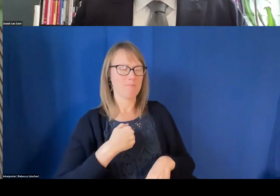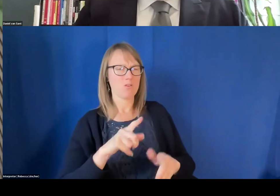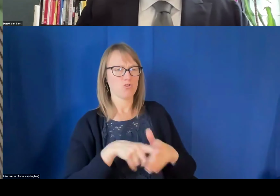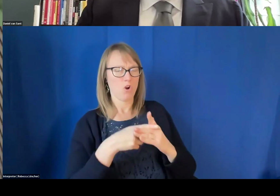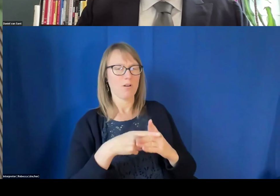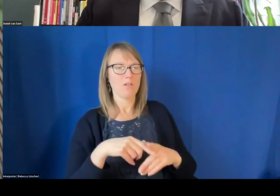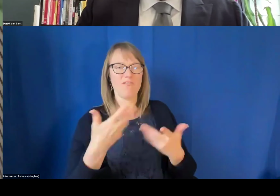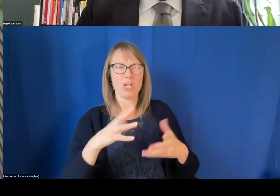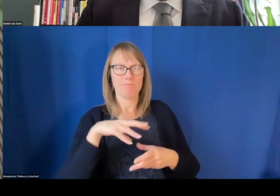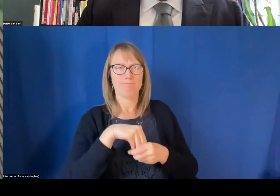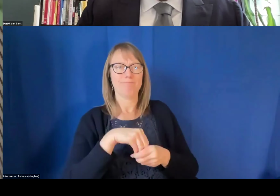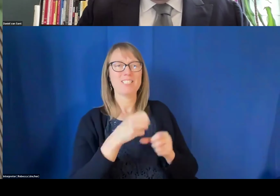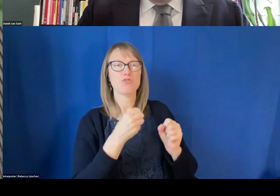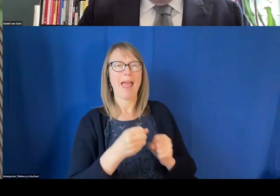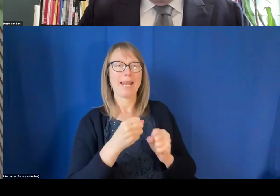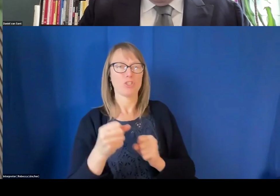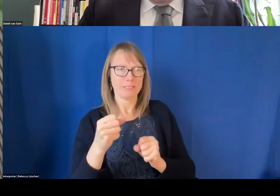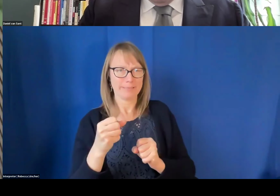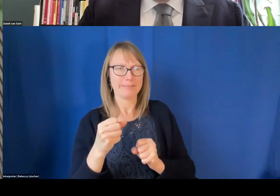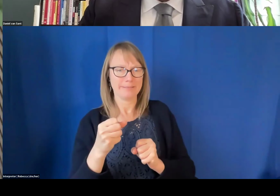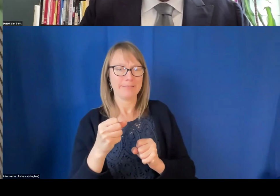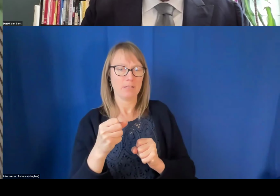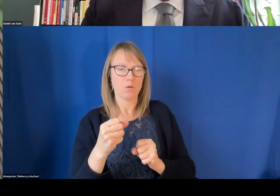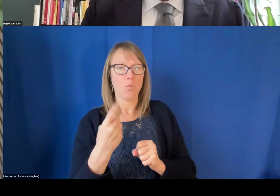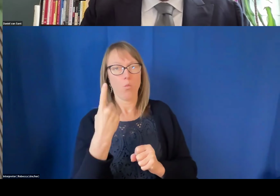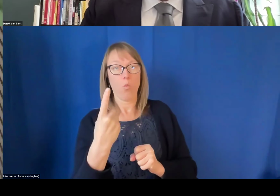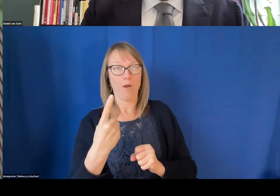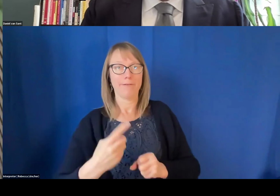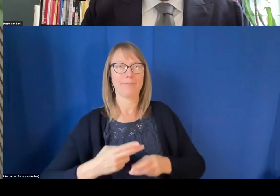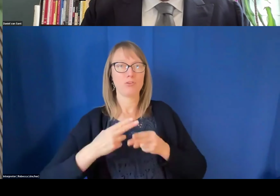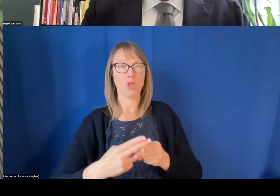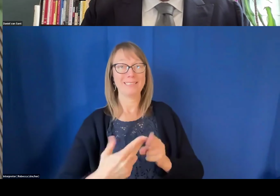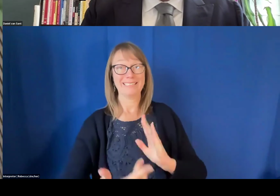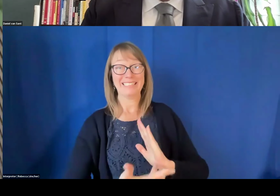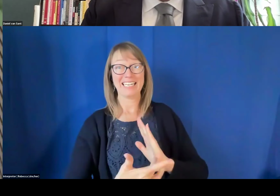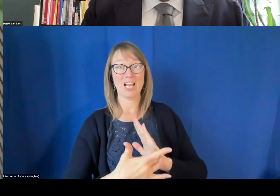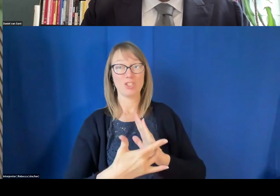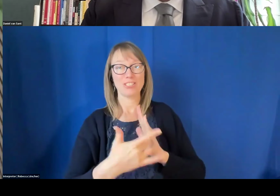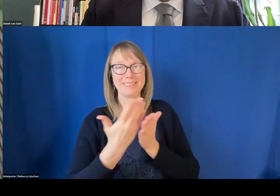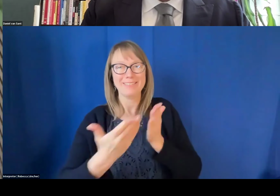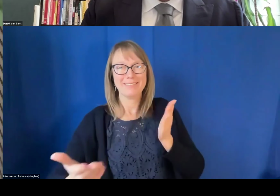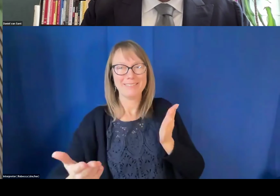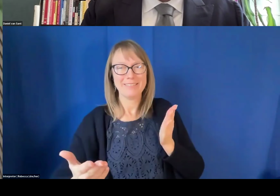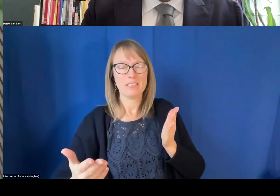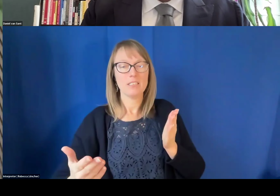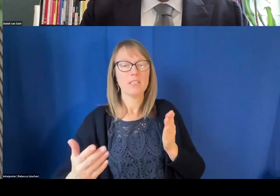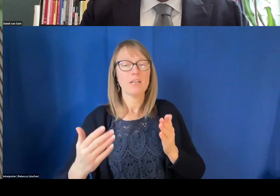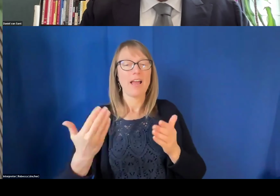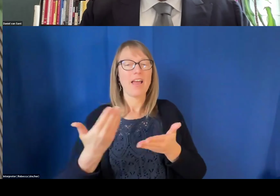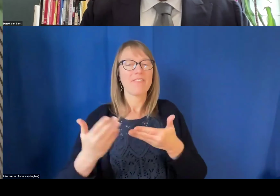one is, I think actually just called technologies, but there's things like, you know, like hearing loops in